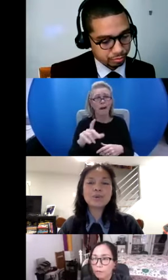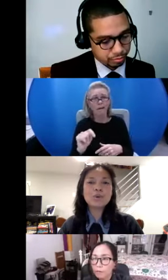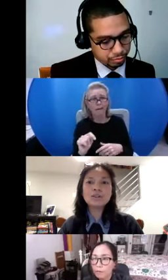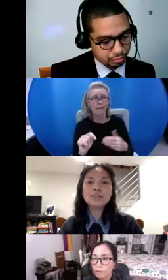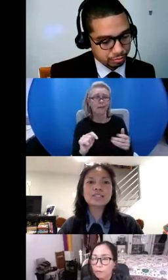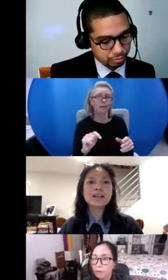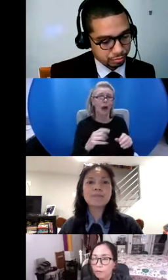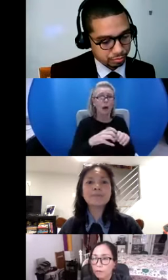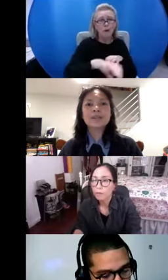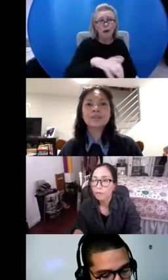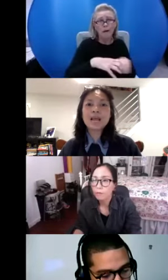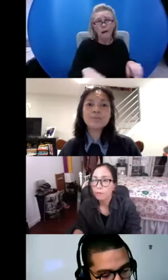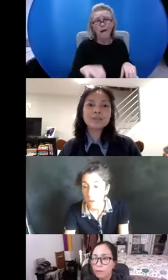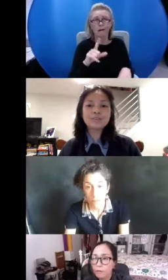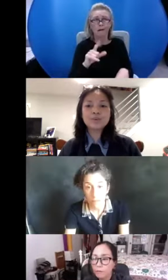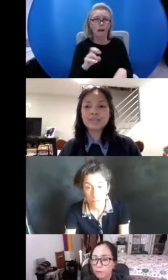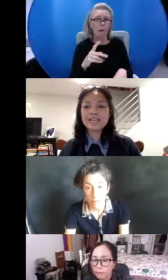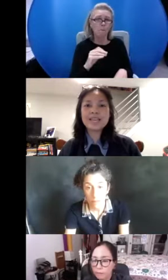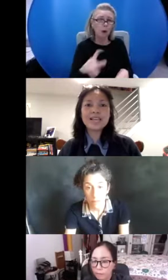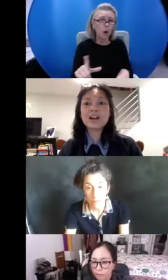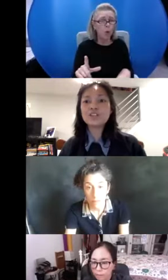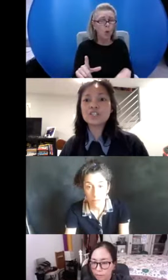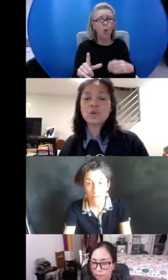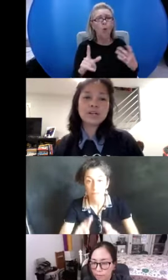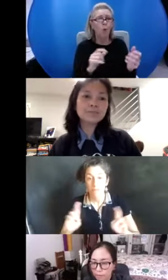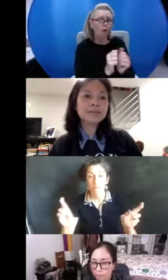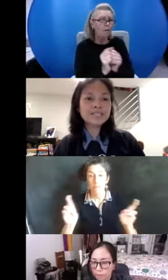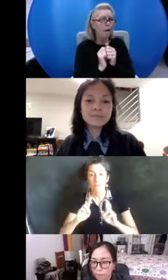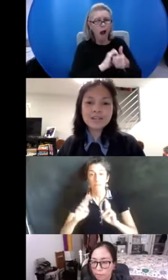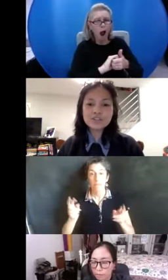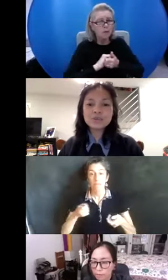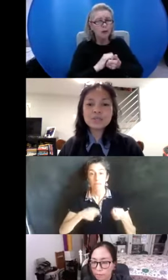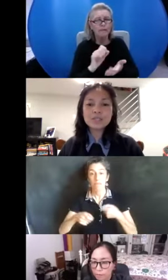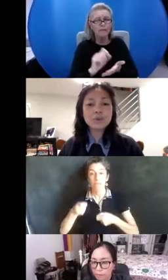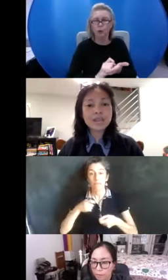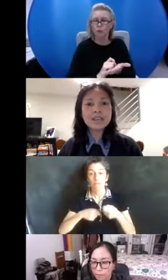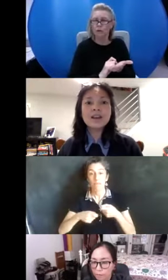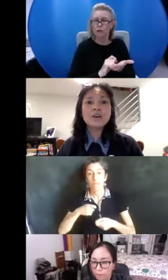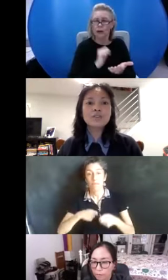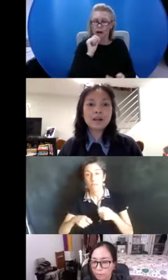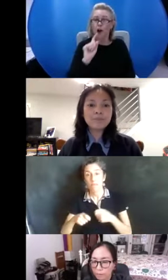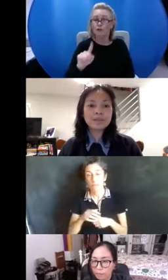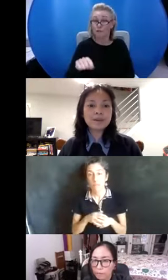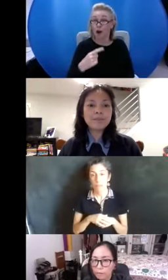polls, collaborative note taking, and not just oral participation was a way for helping them